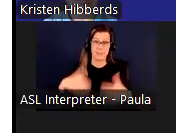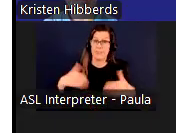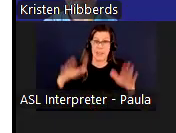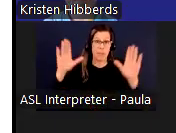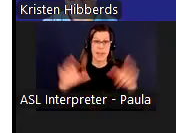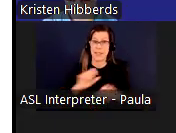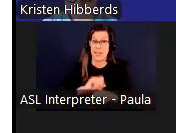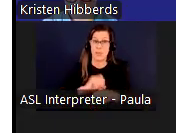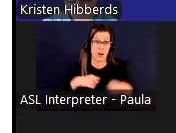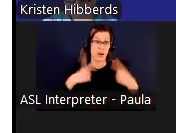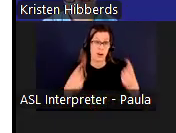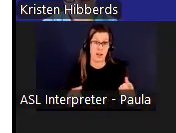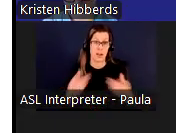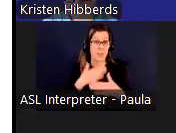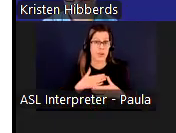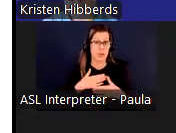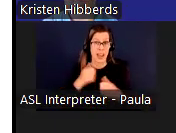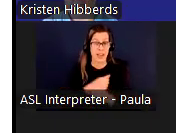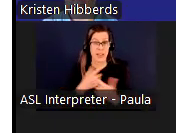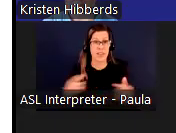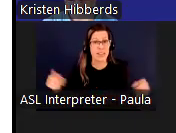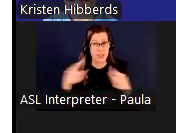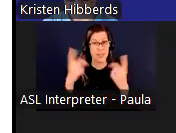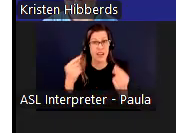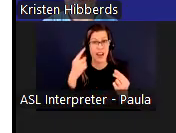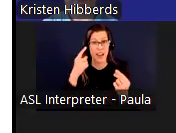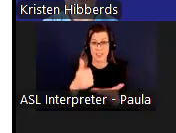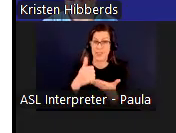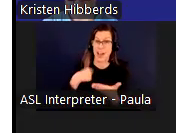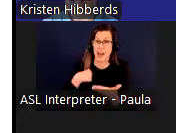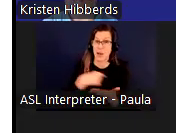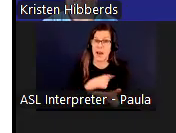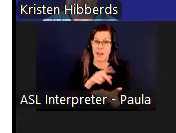everything that you all have done for us and helping us maneuver through this.